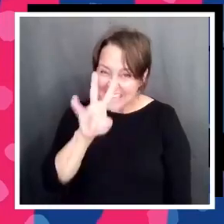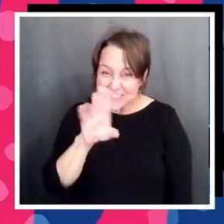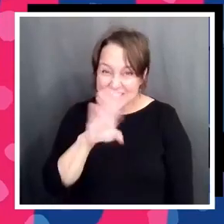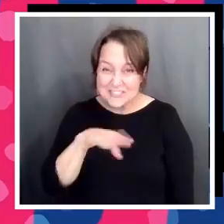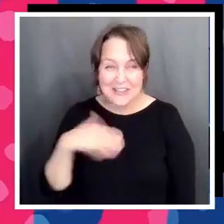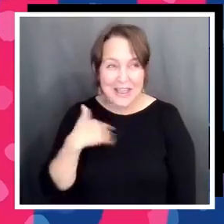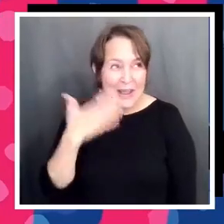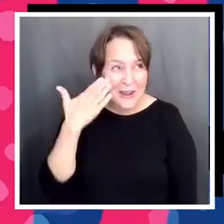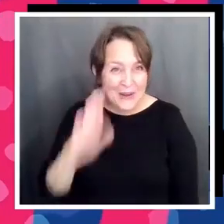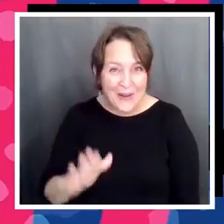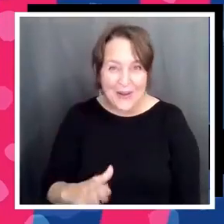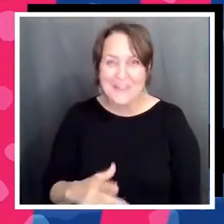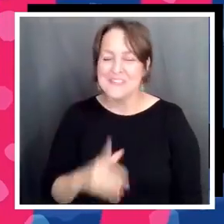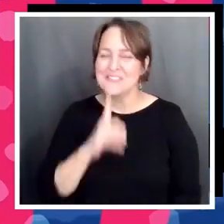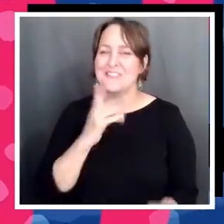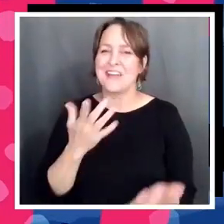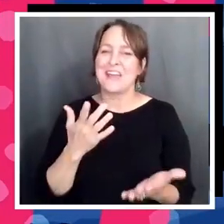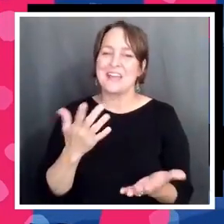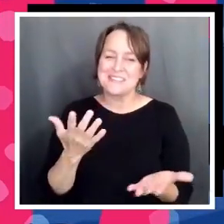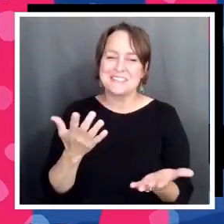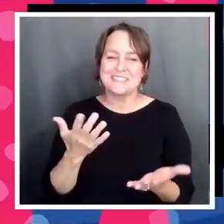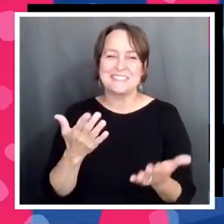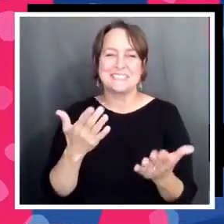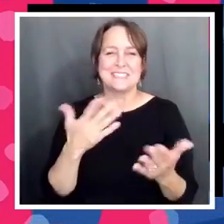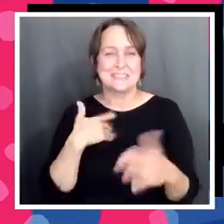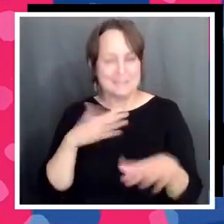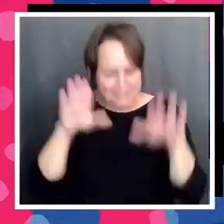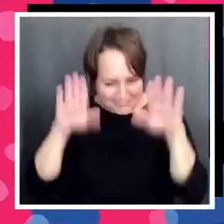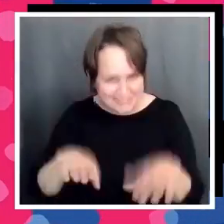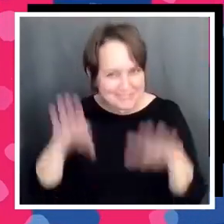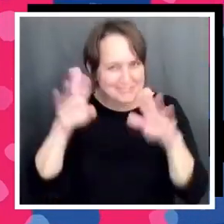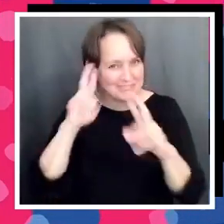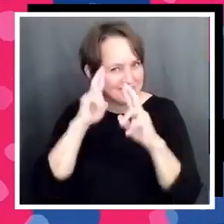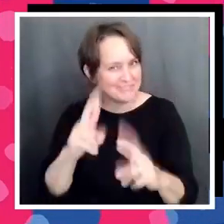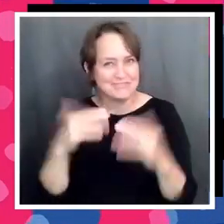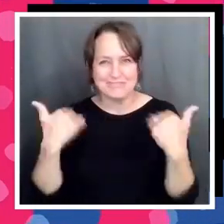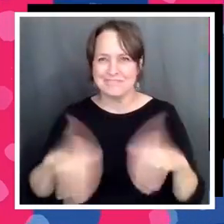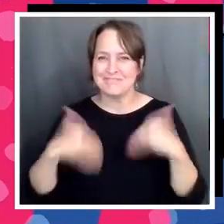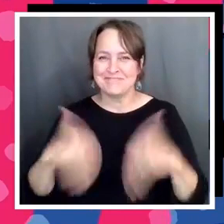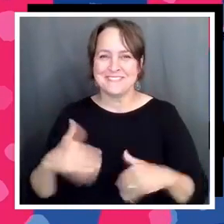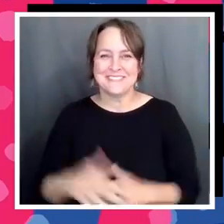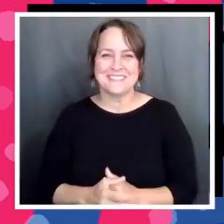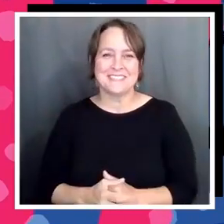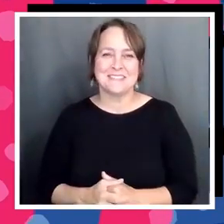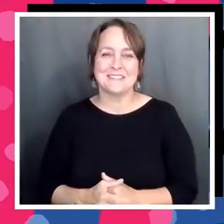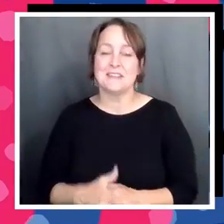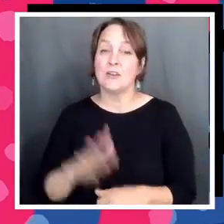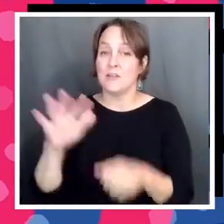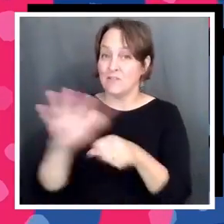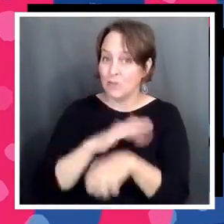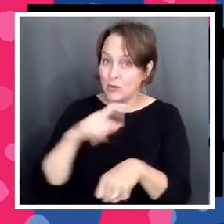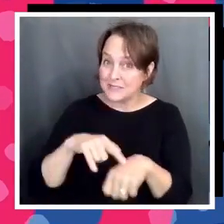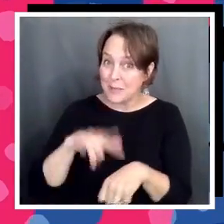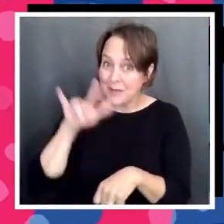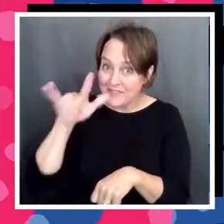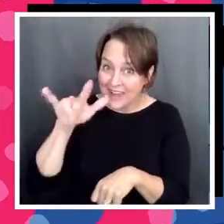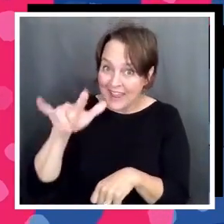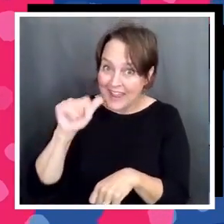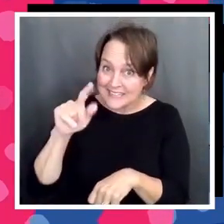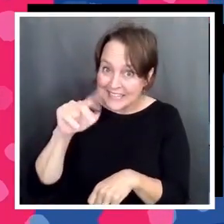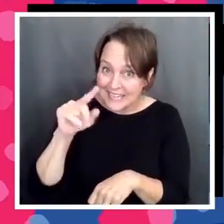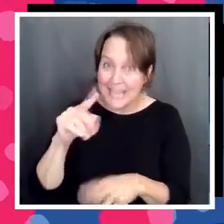ADOPTED.